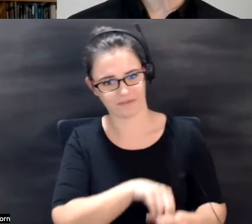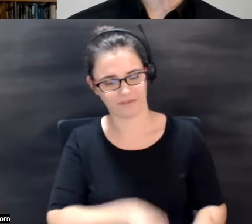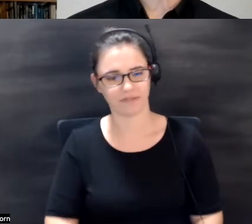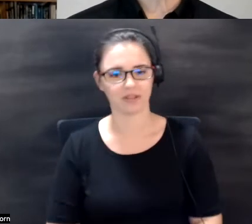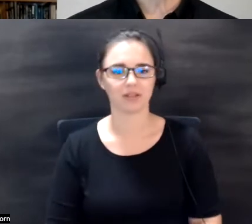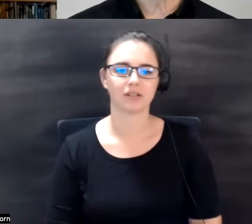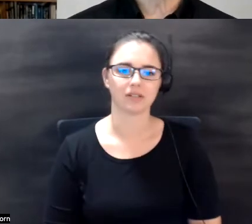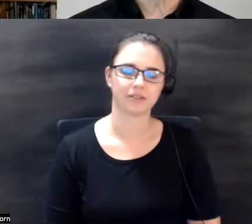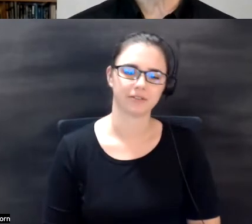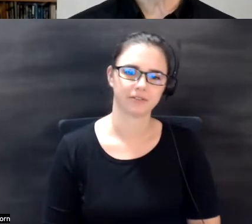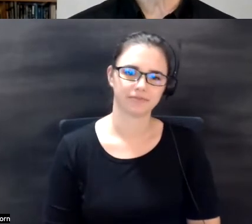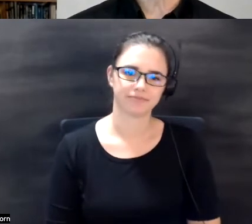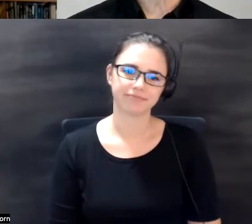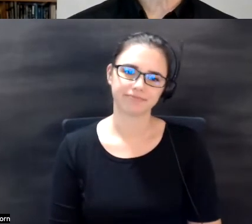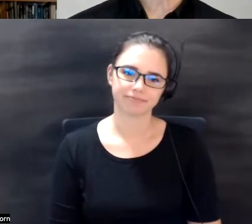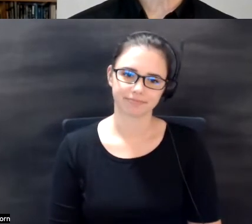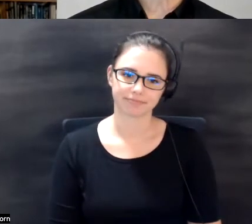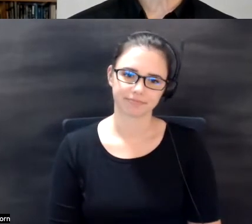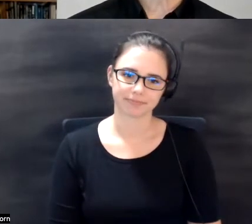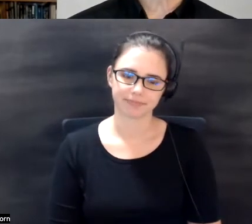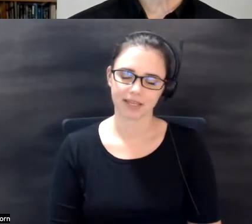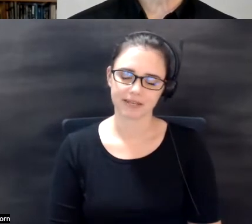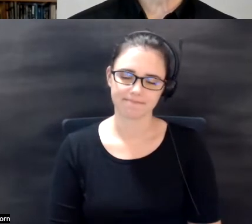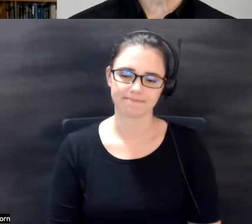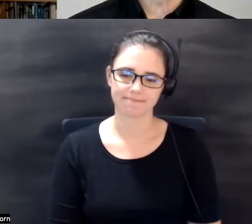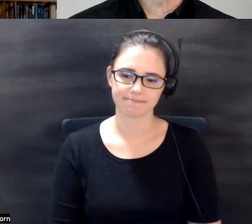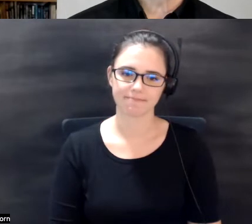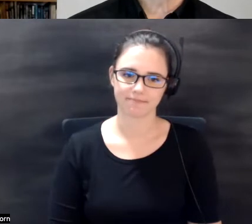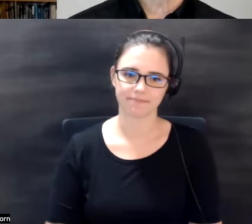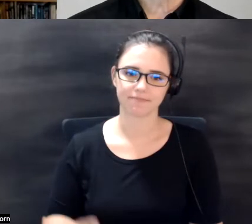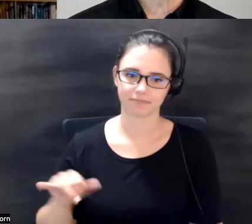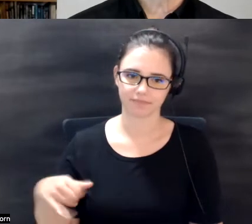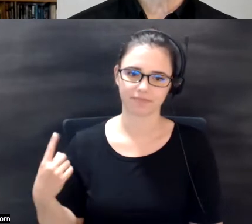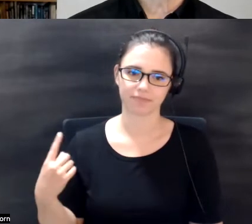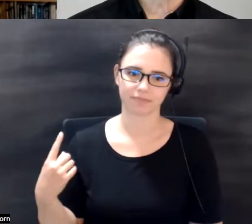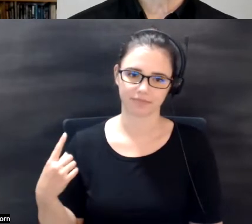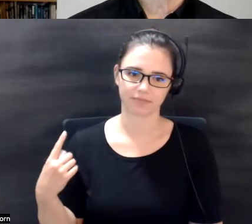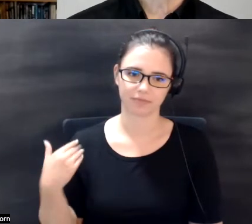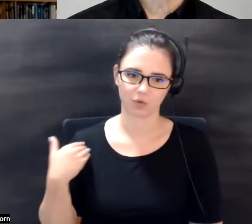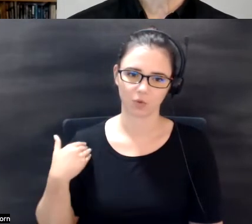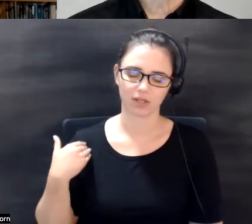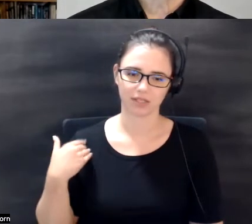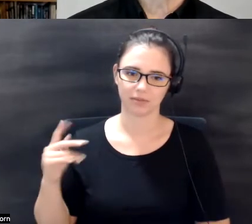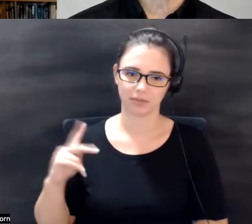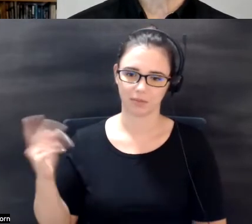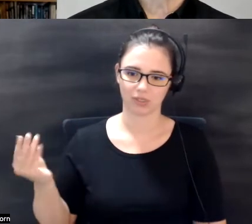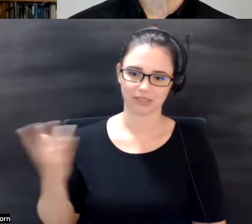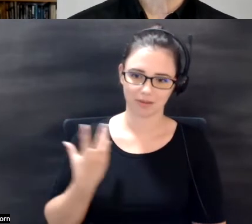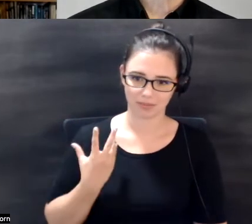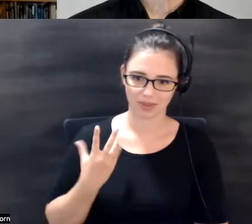Uh, um, you know that, that one was, you know, people telling me about folks